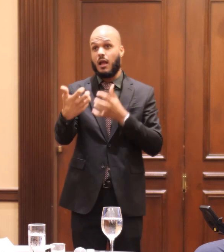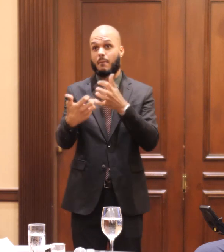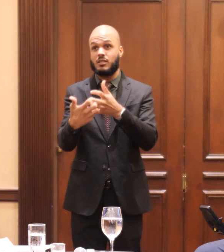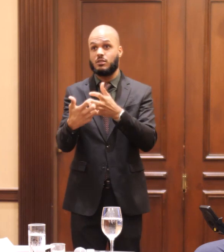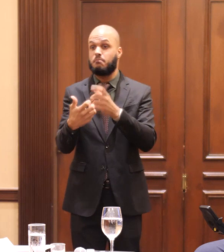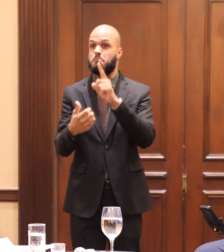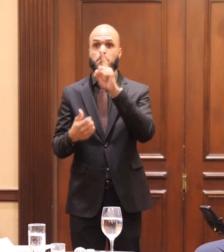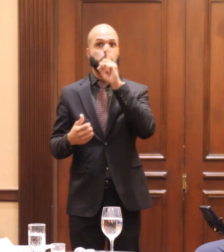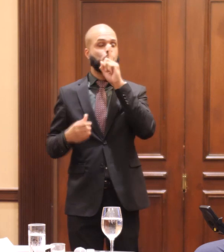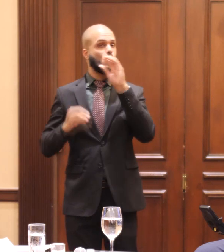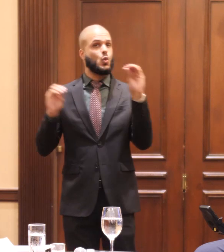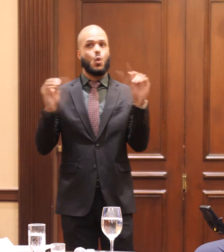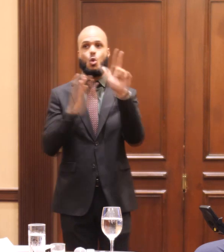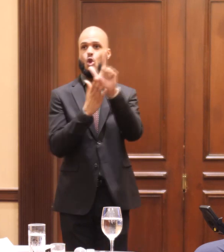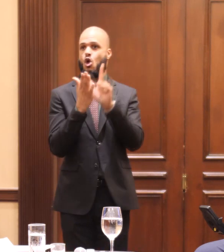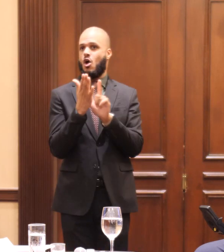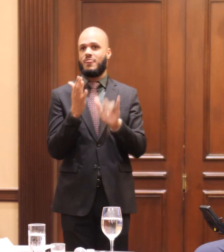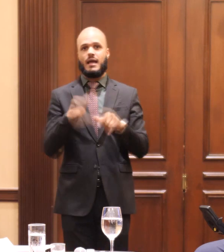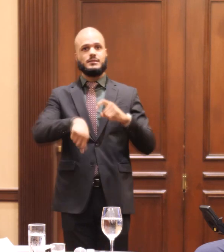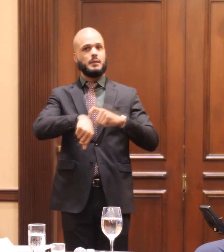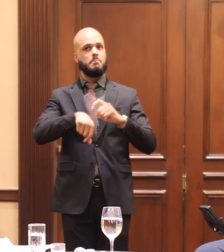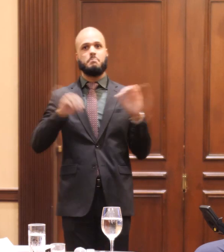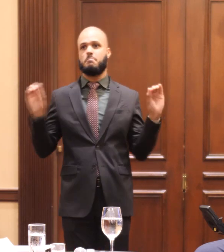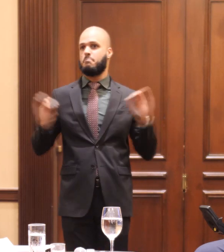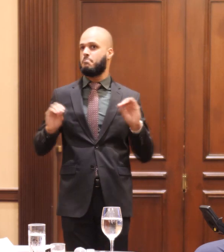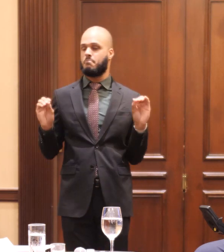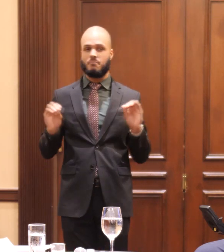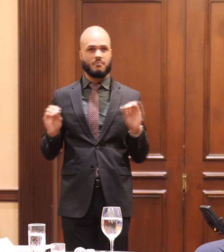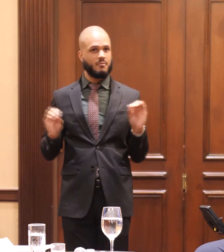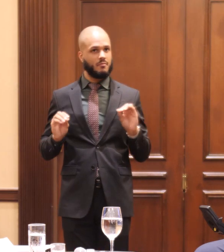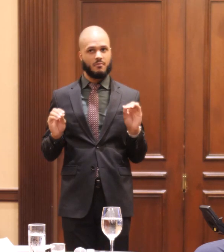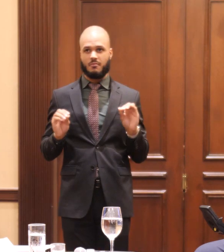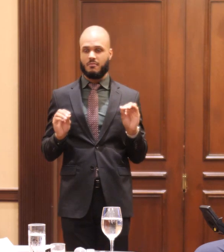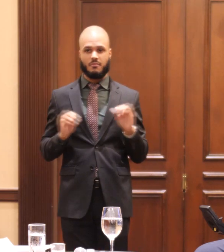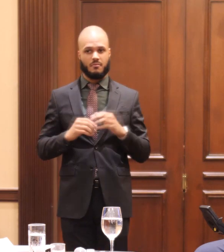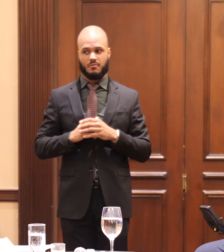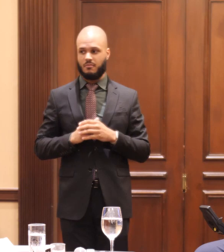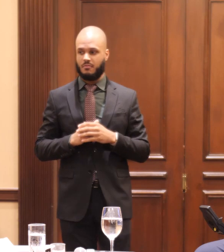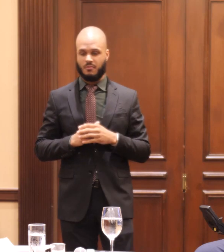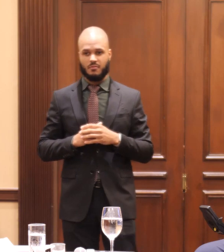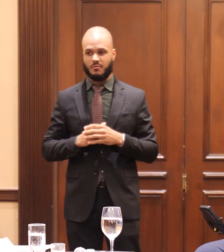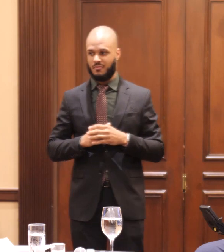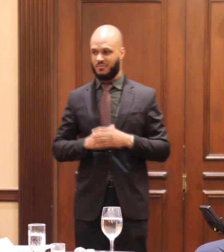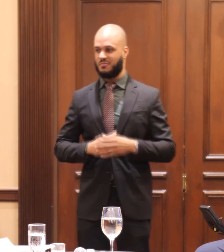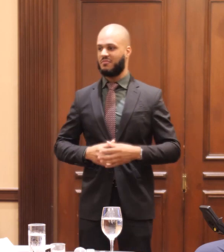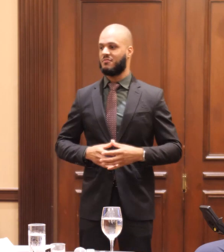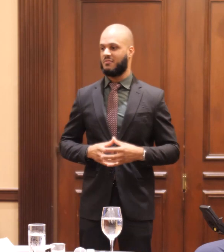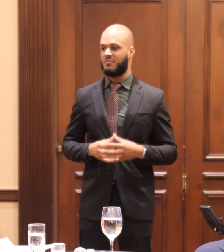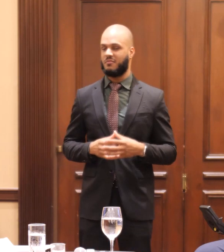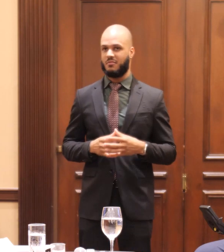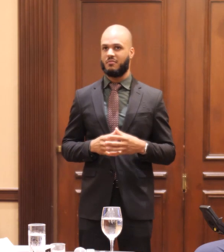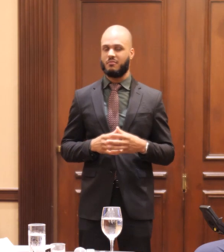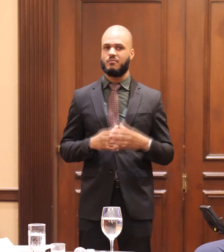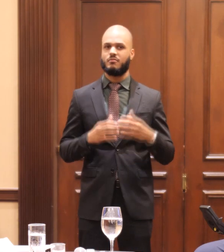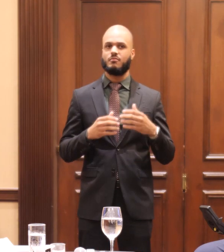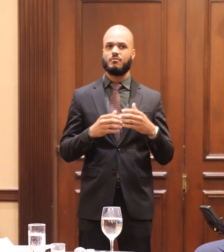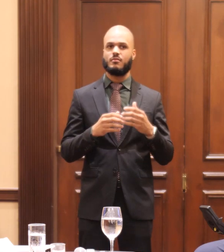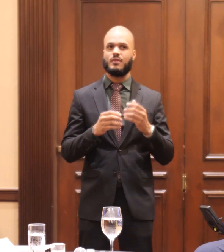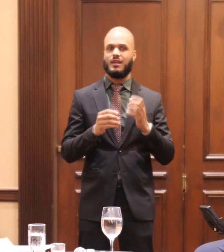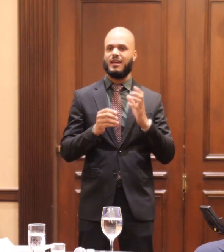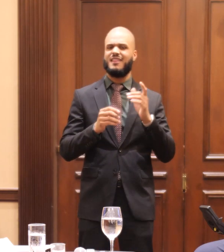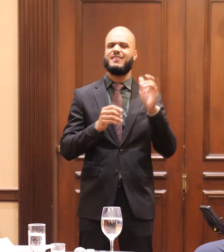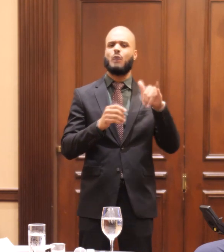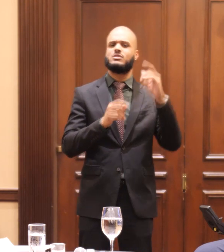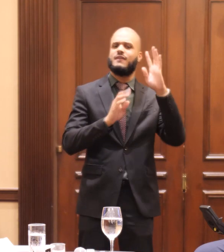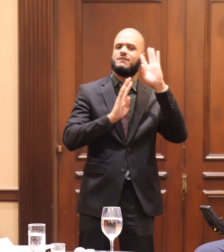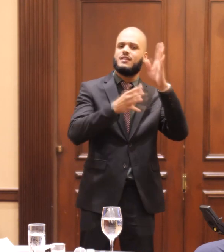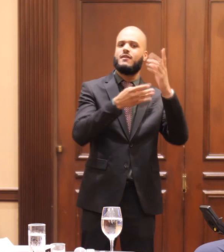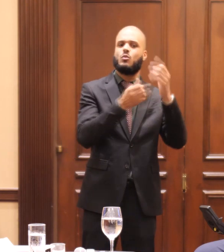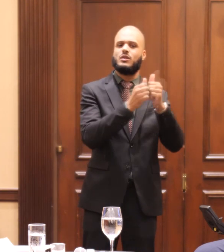statutory law at that time. It was invented in some regulations put out under Section 504 of the